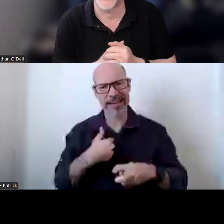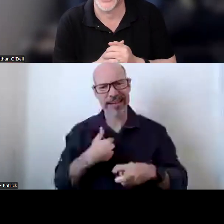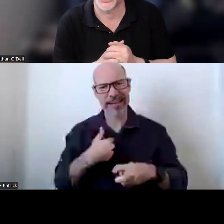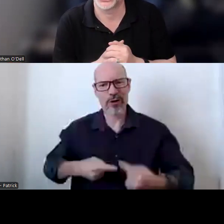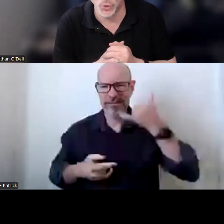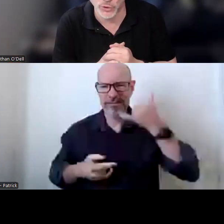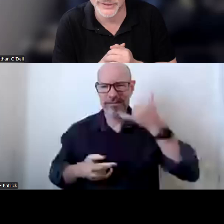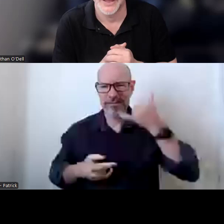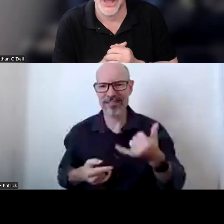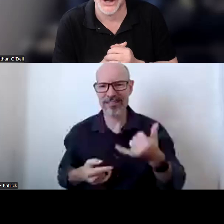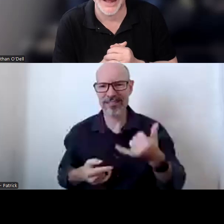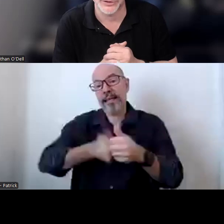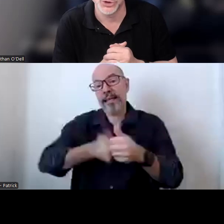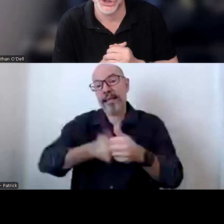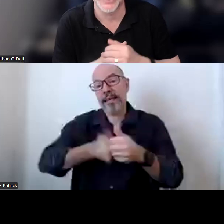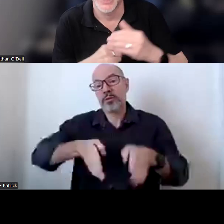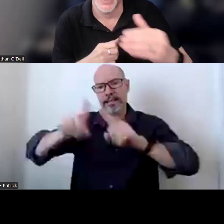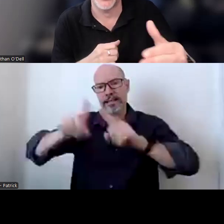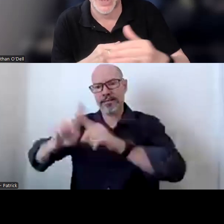YOUK from cochlear implants.